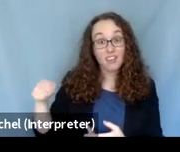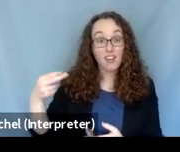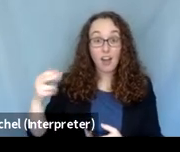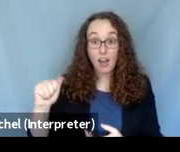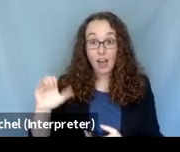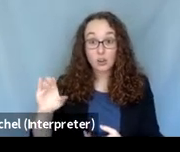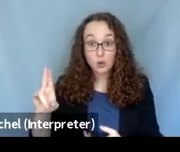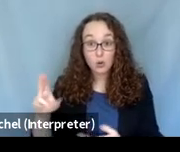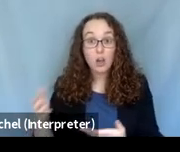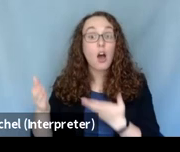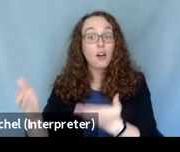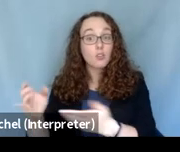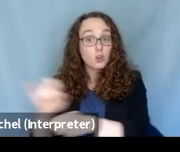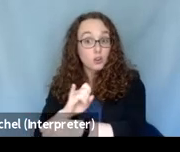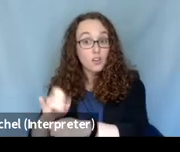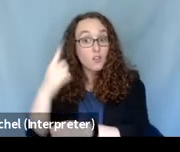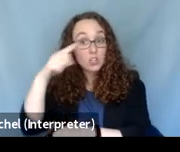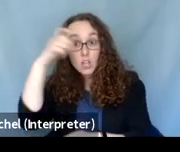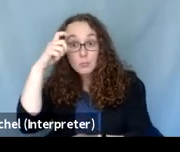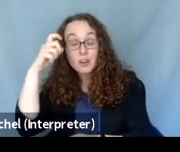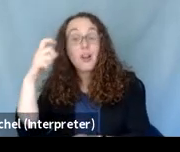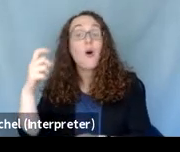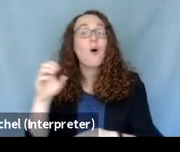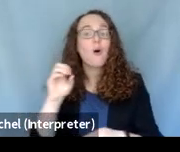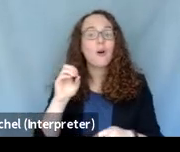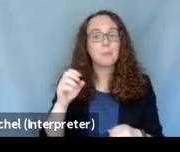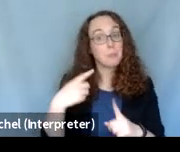semester and the spring semester but you would have to take time off of school.